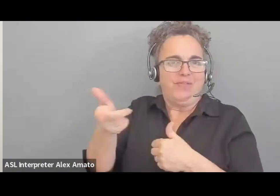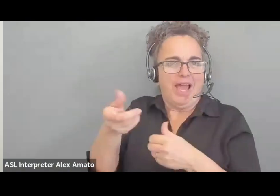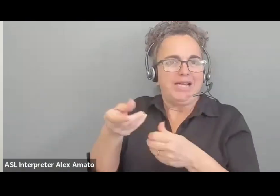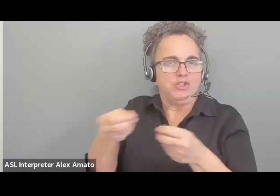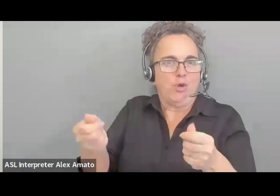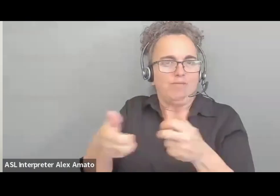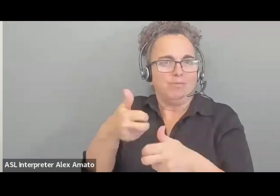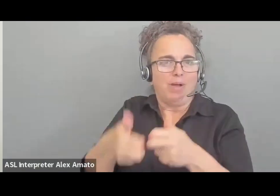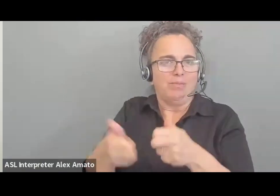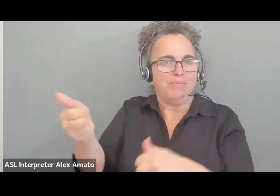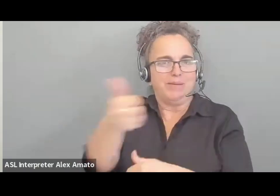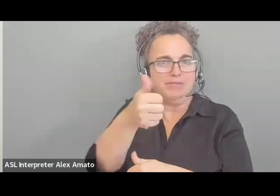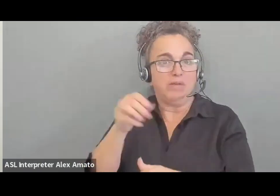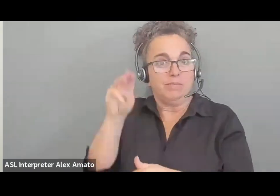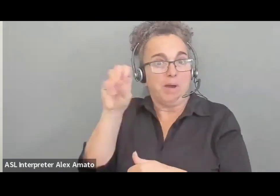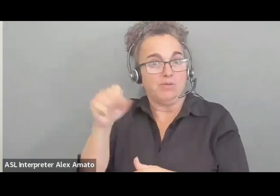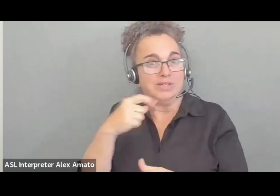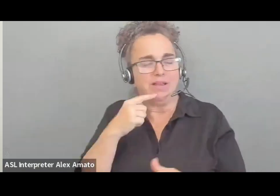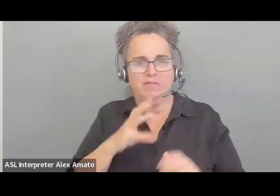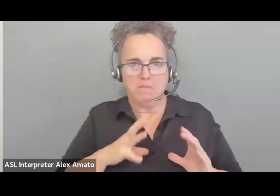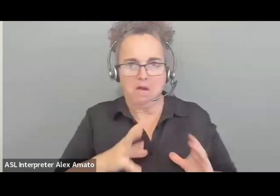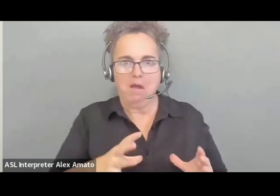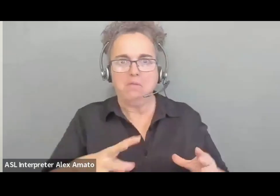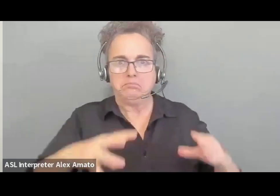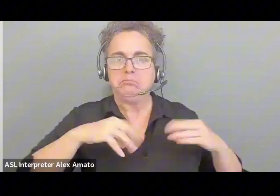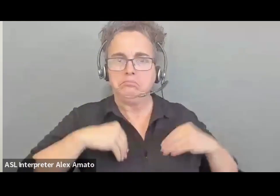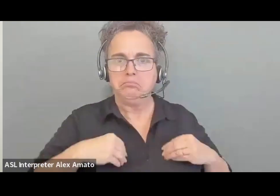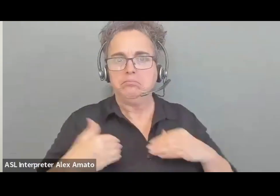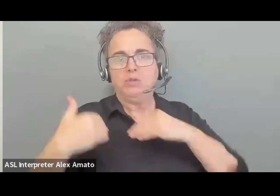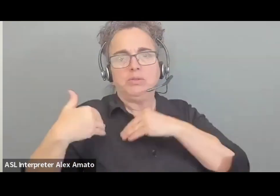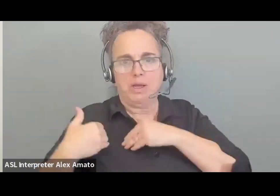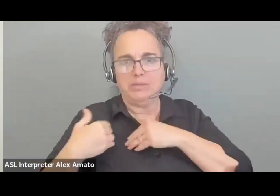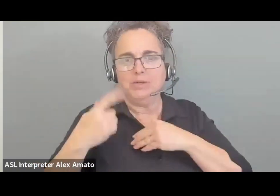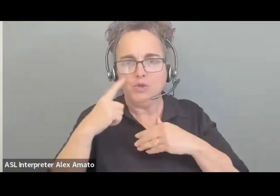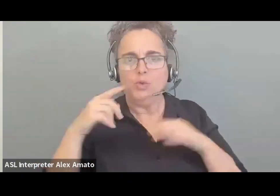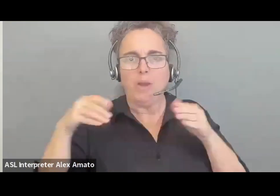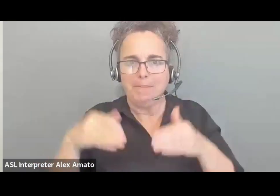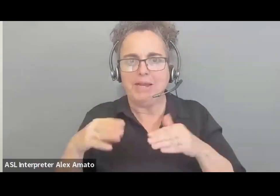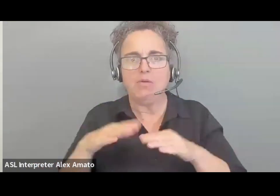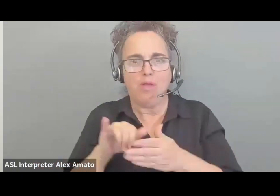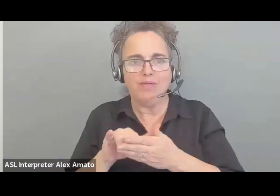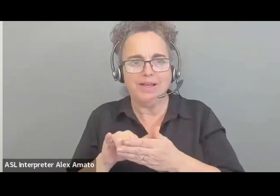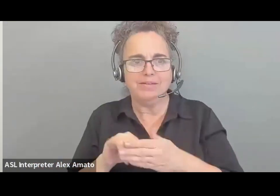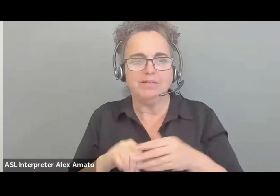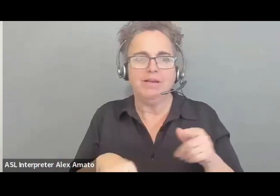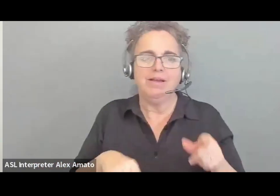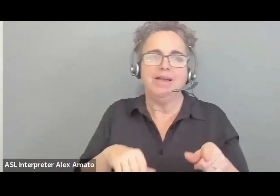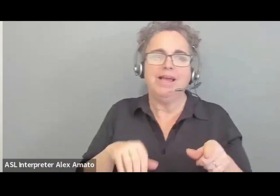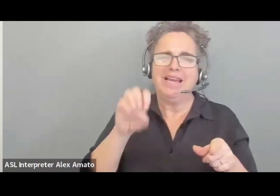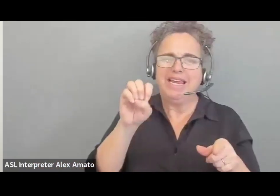That Microsoft has said, we have to be committed to this on our own. ESA, which is the Electronic Sports Association - not sports.